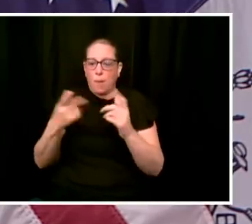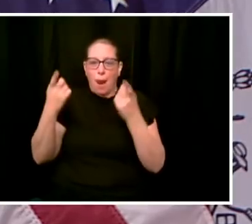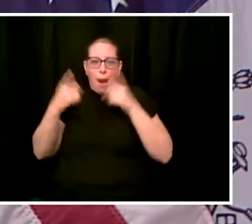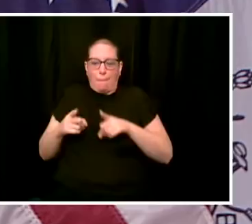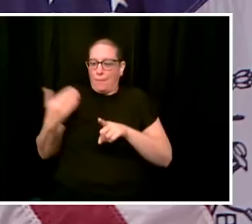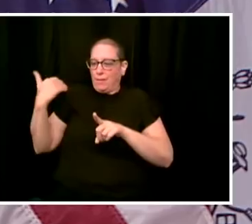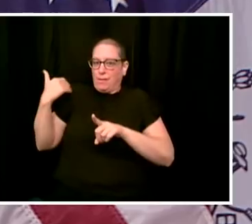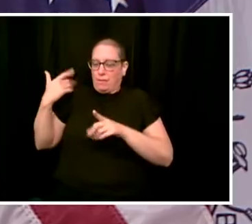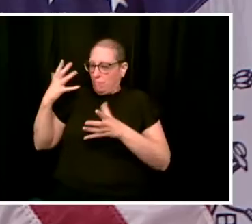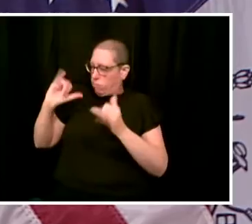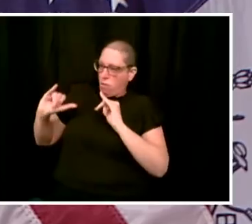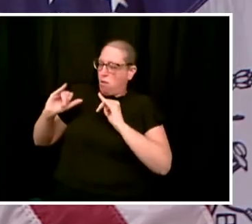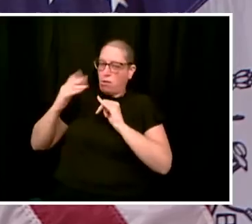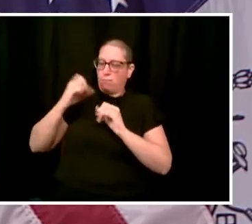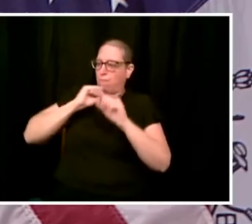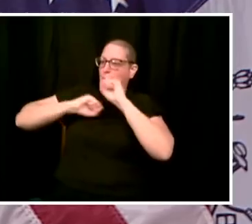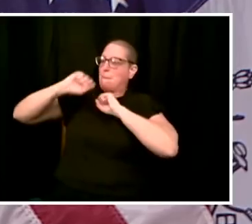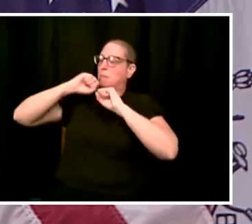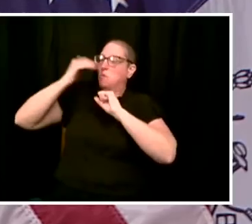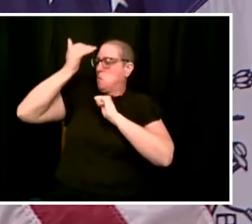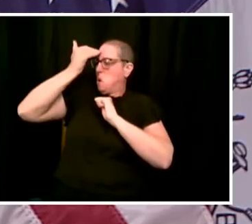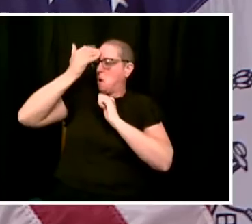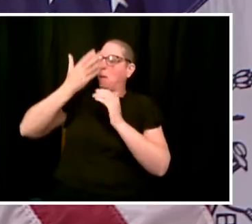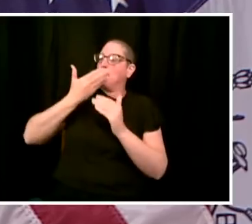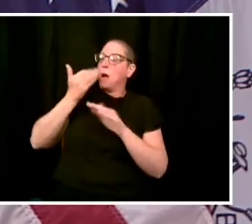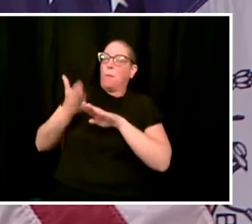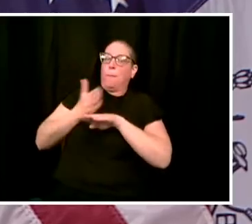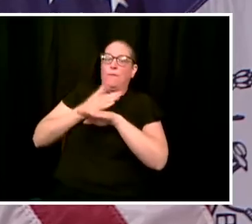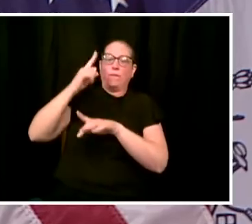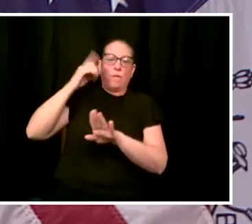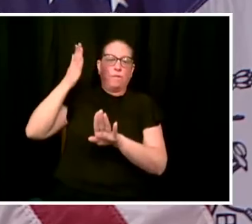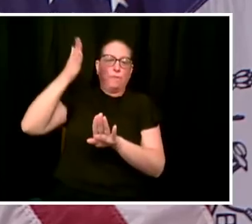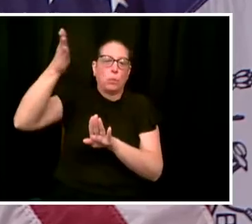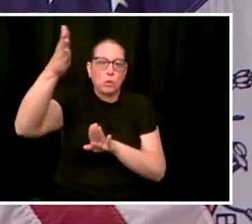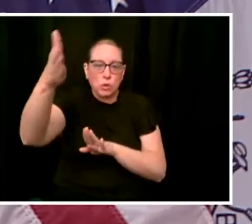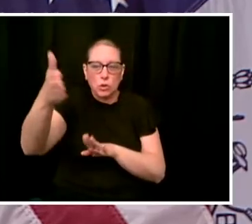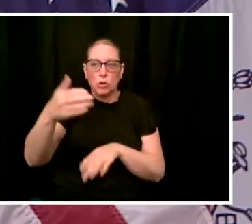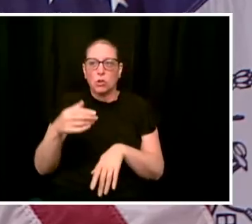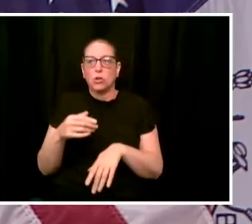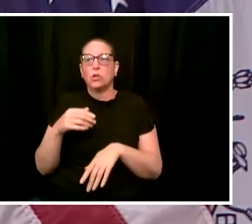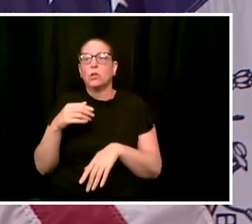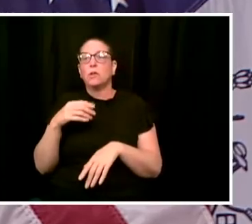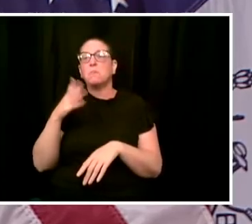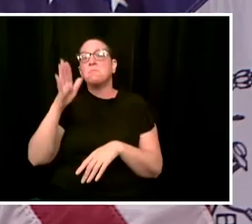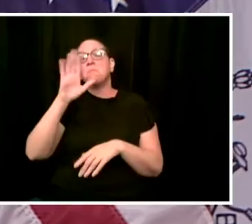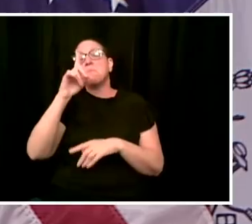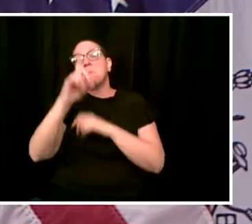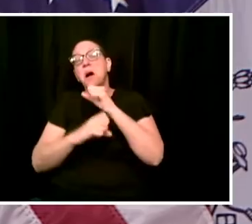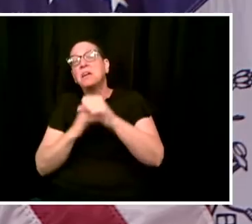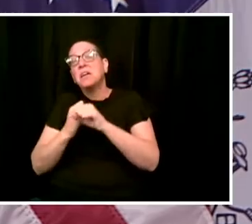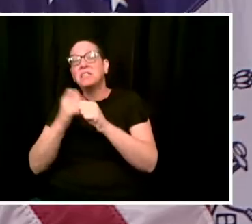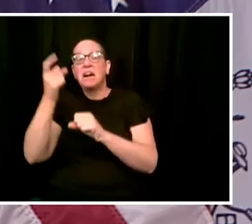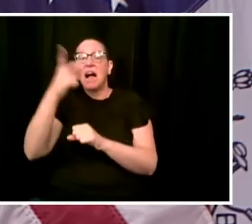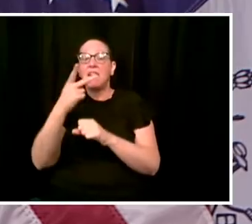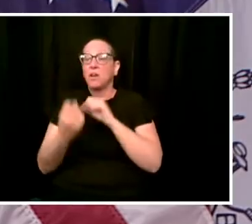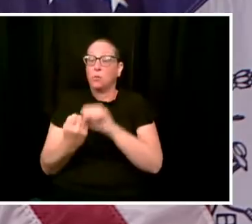FORWARD. AND THIS IS A